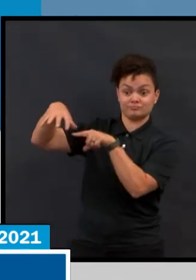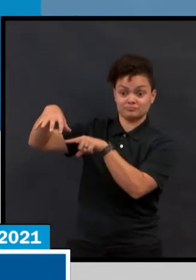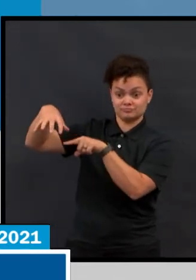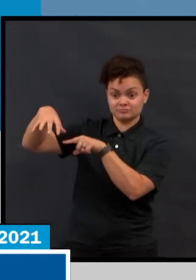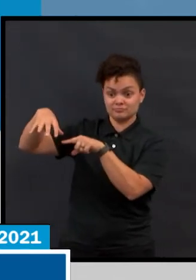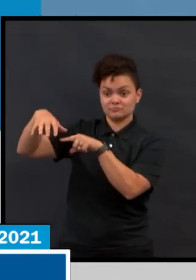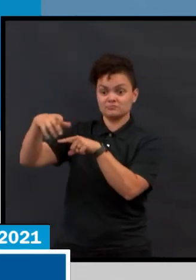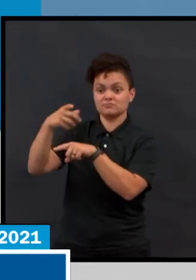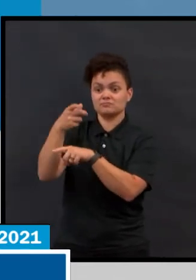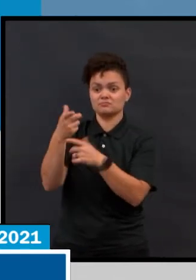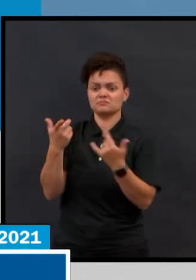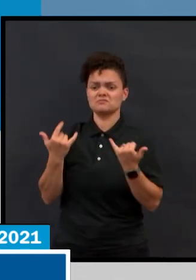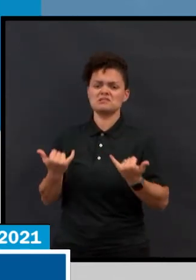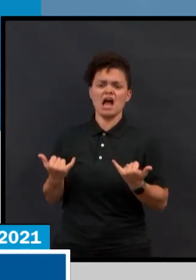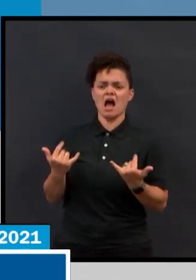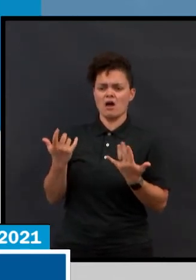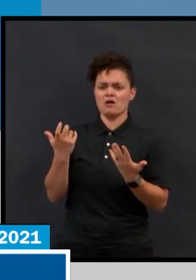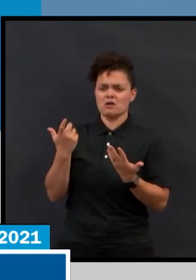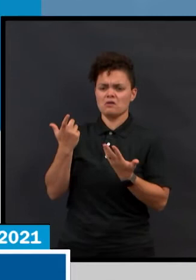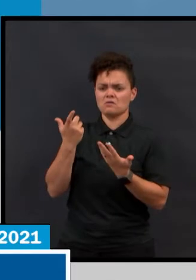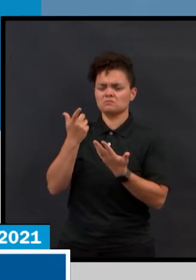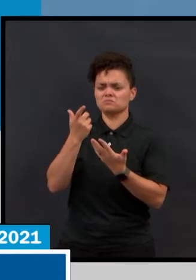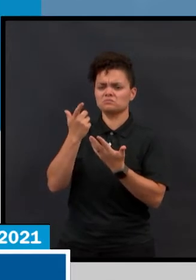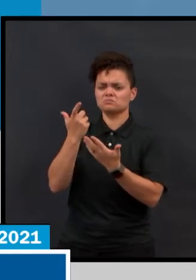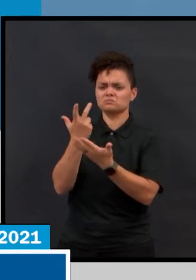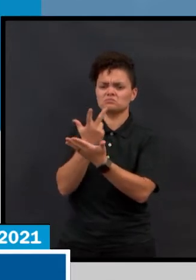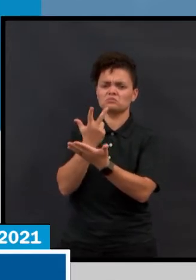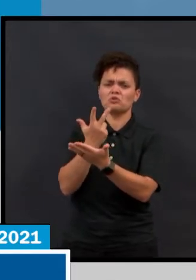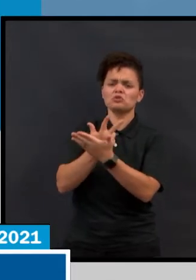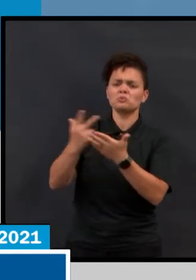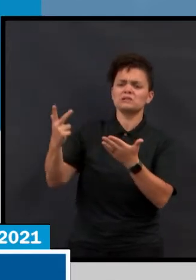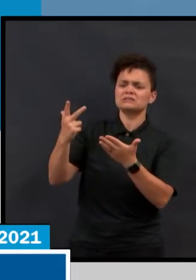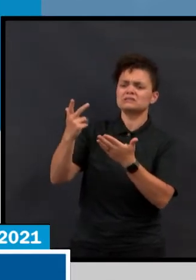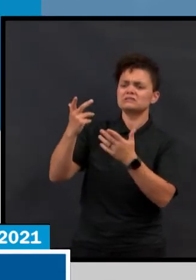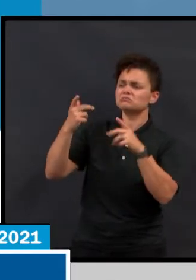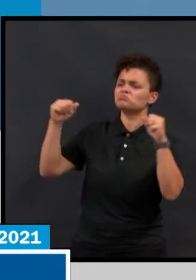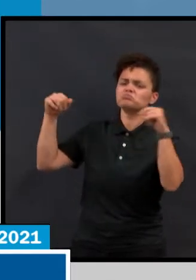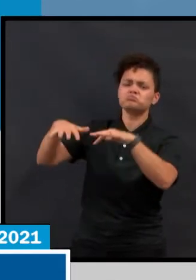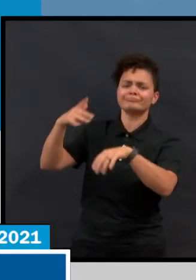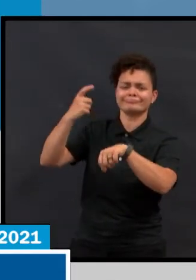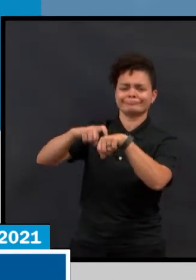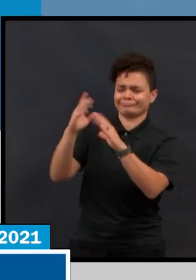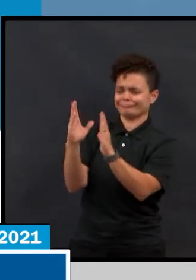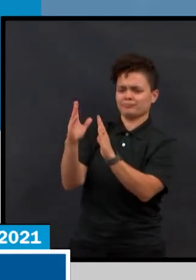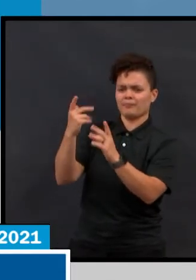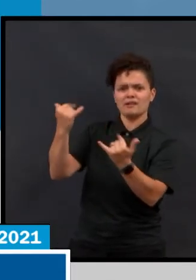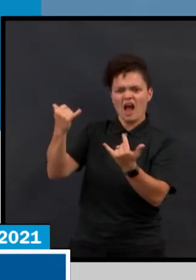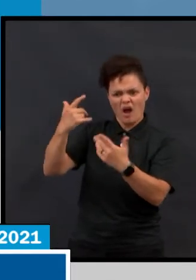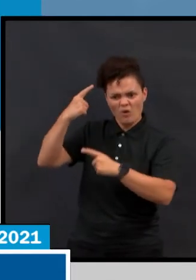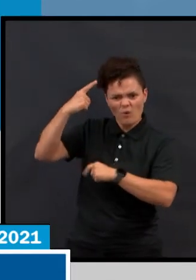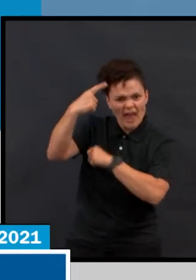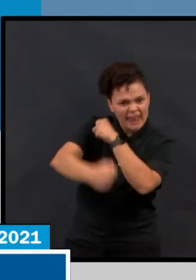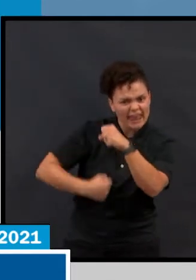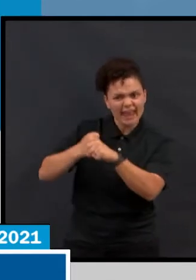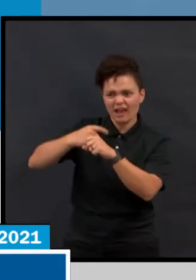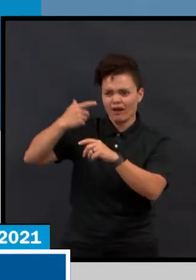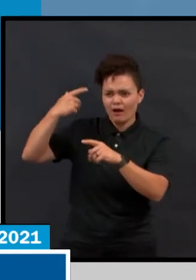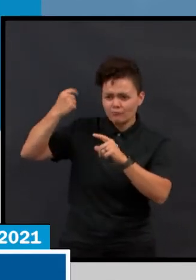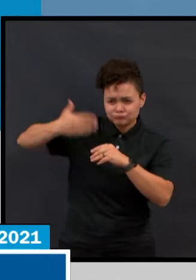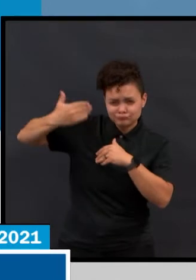to a 365-day a year activation and thereby help us to recruit attract whole new tourism opportunities